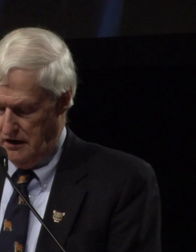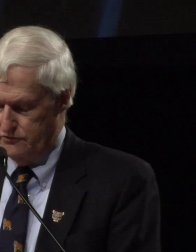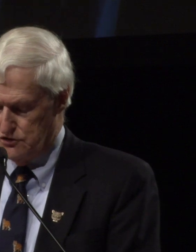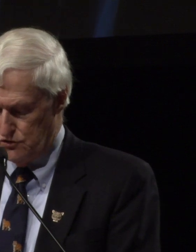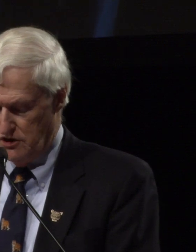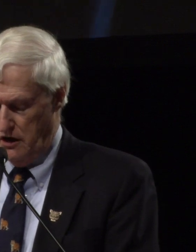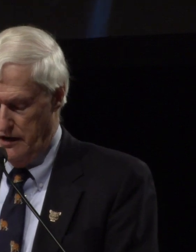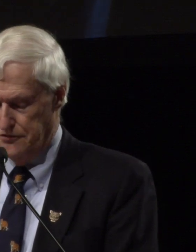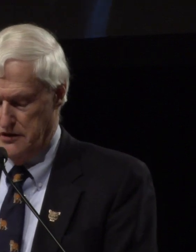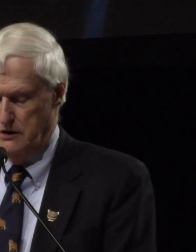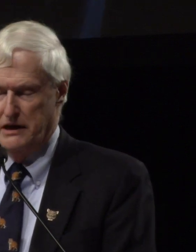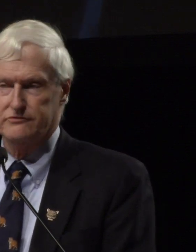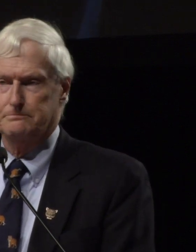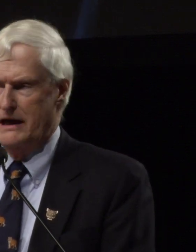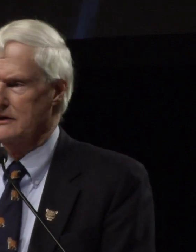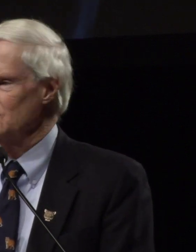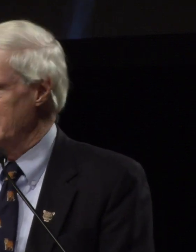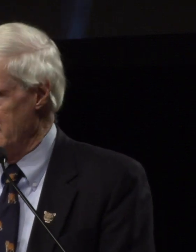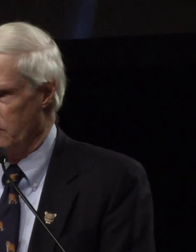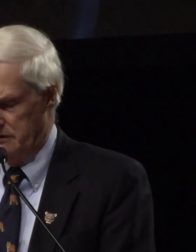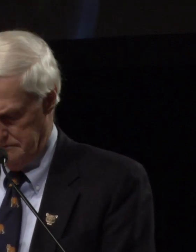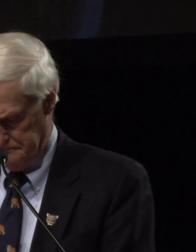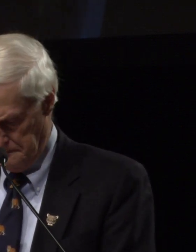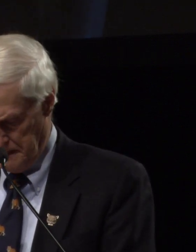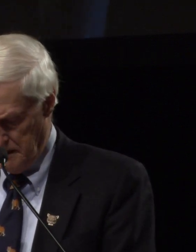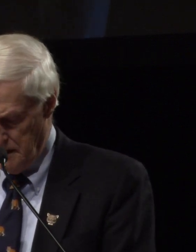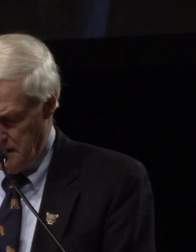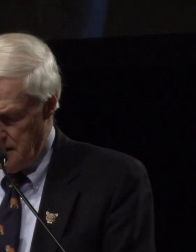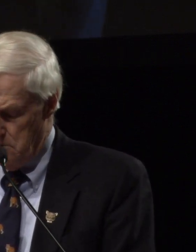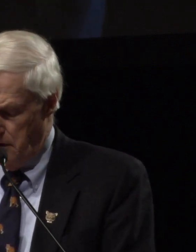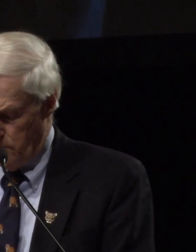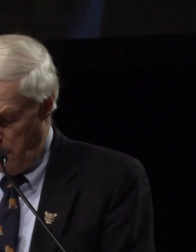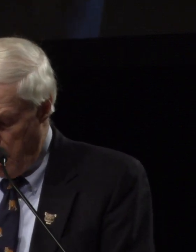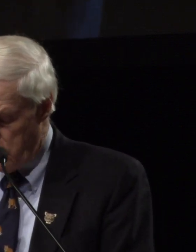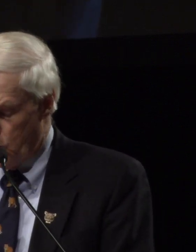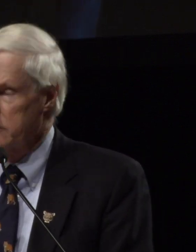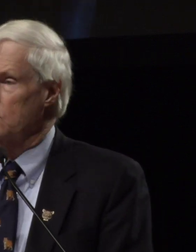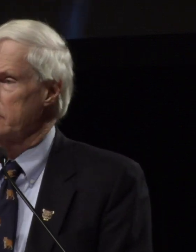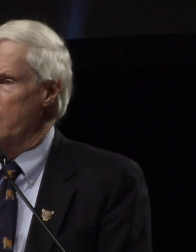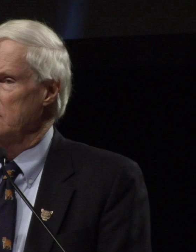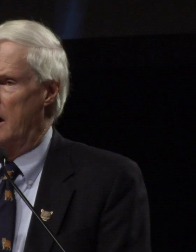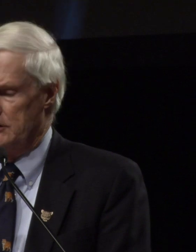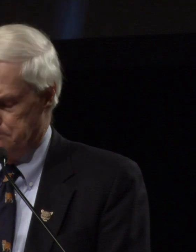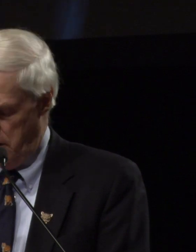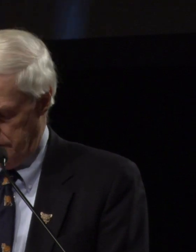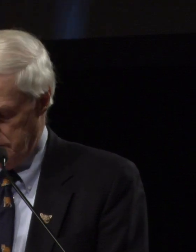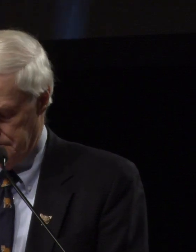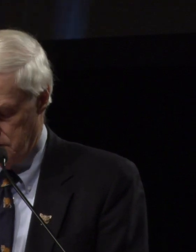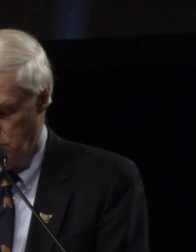OUR HEALTH CARE BENEFIT PACKAGE IN ANY WAY. BUT WE ARE WORKING WITH OUR ALLIANCE PARTNER, THE ROCHESTER